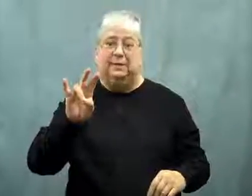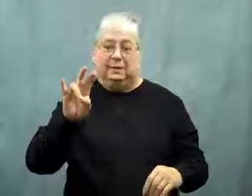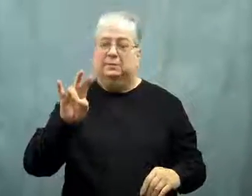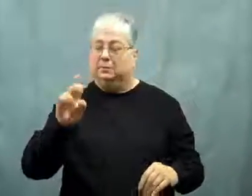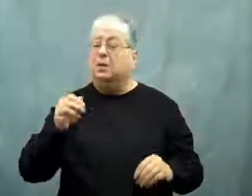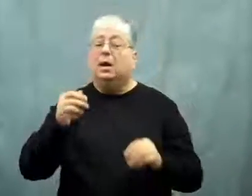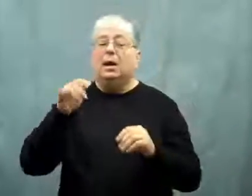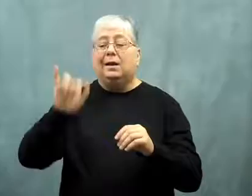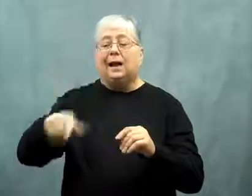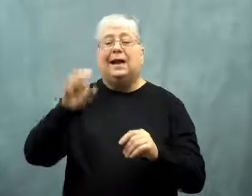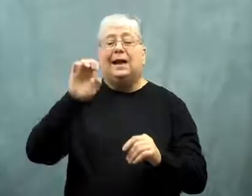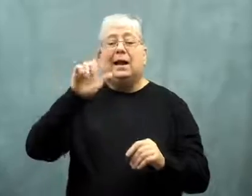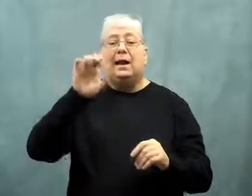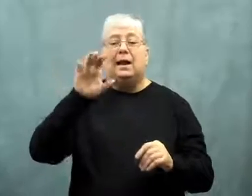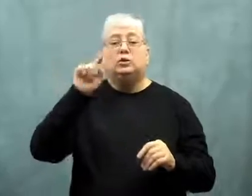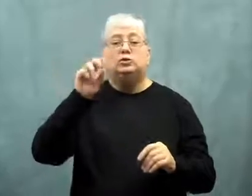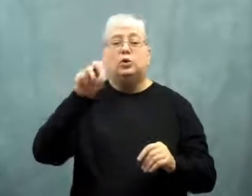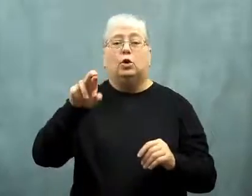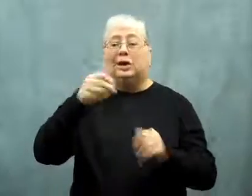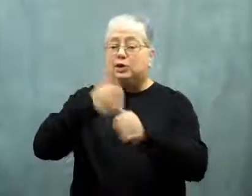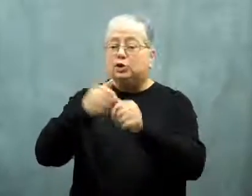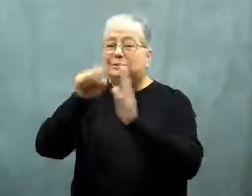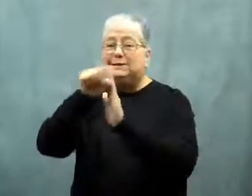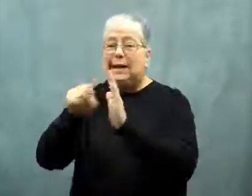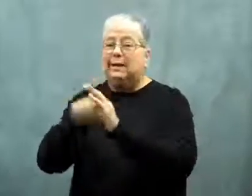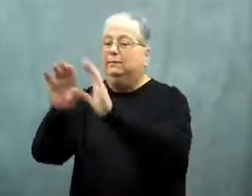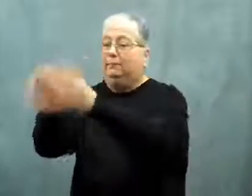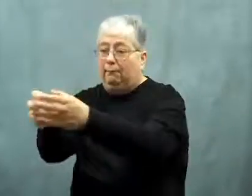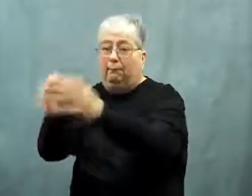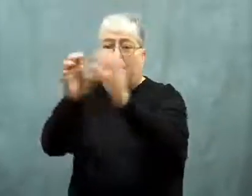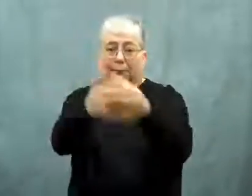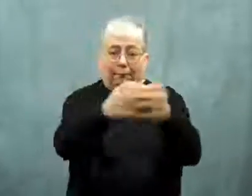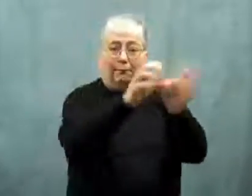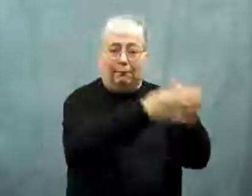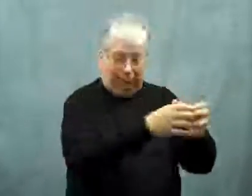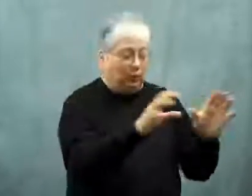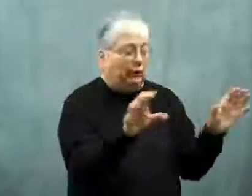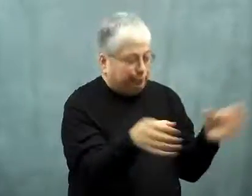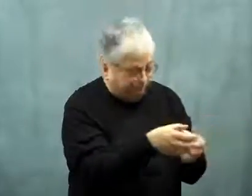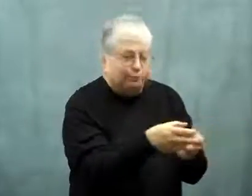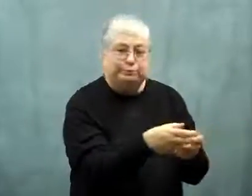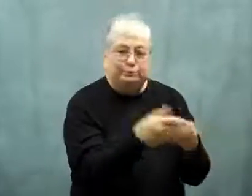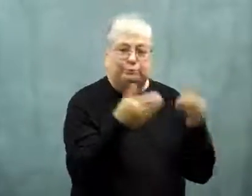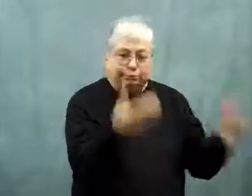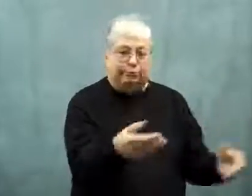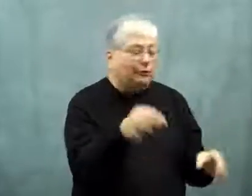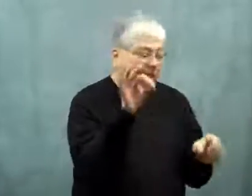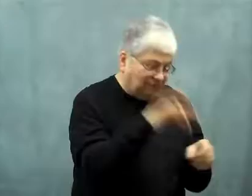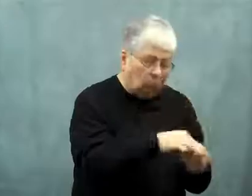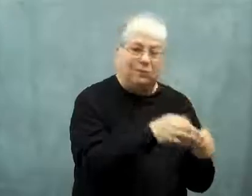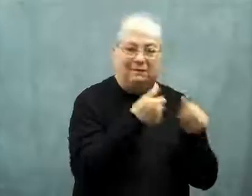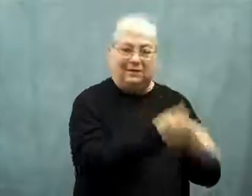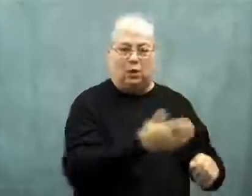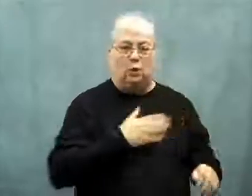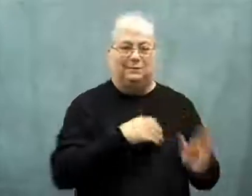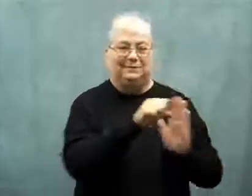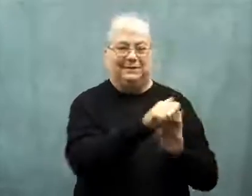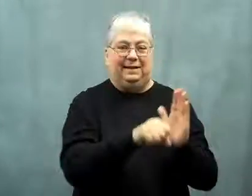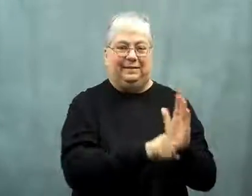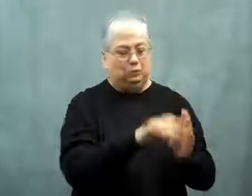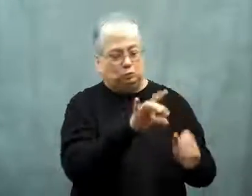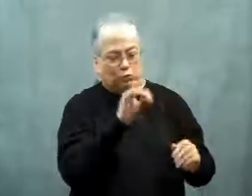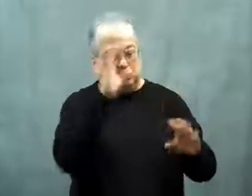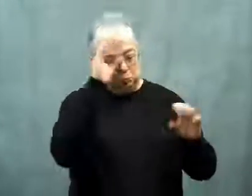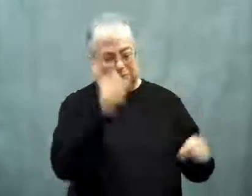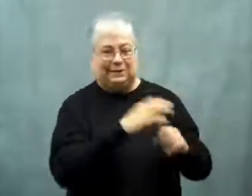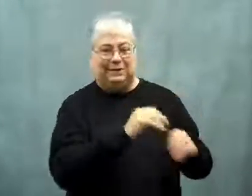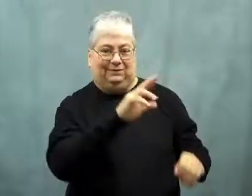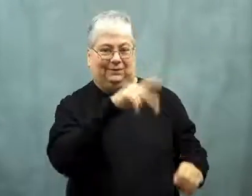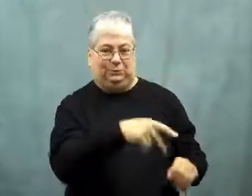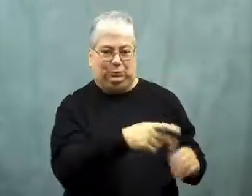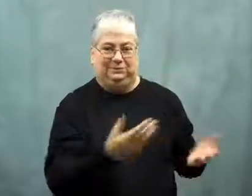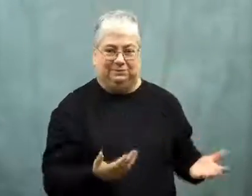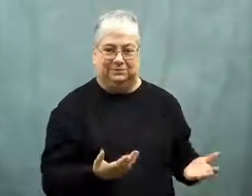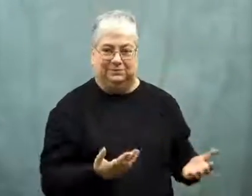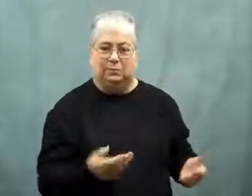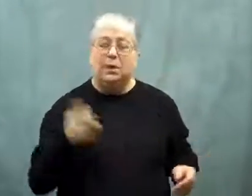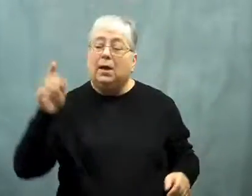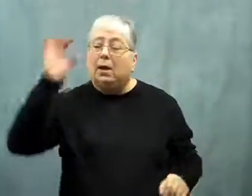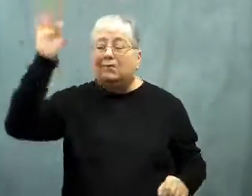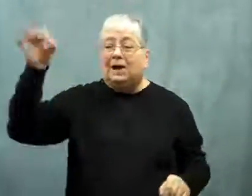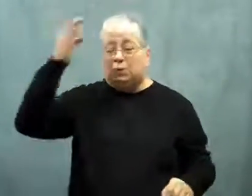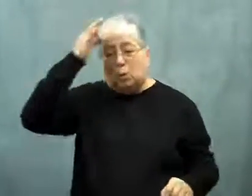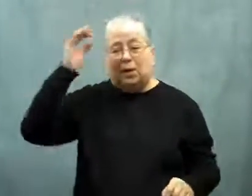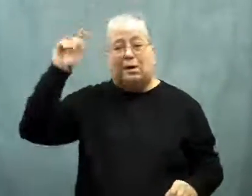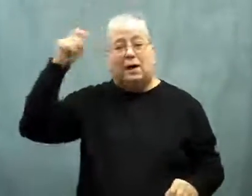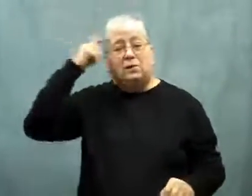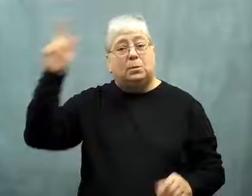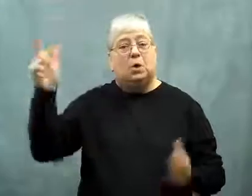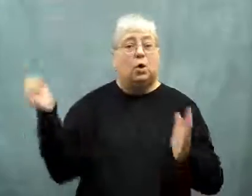the electors in each state meet and cast their votes